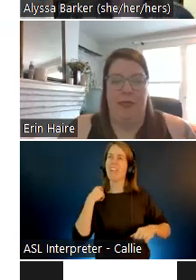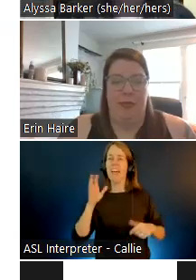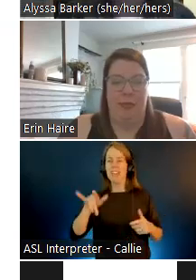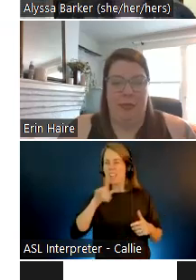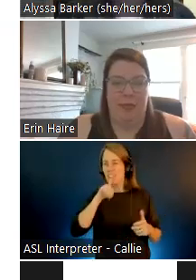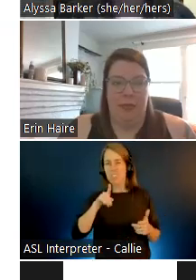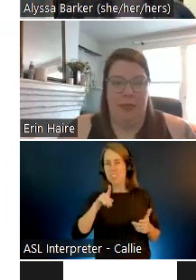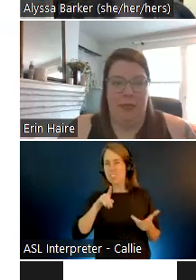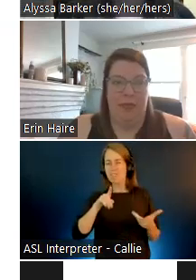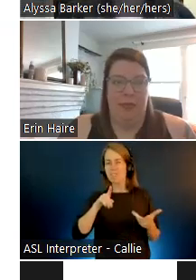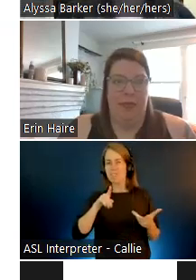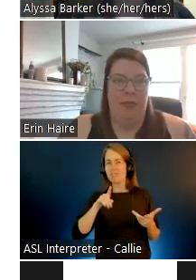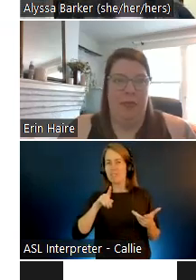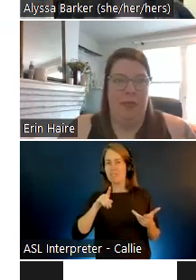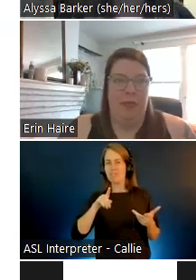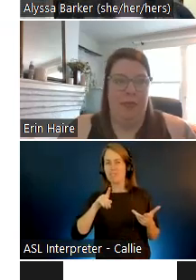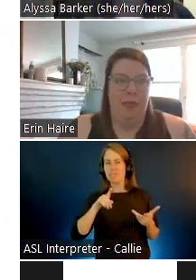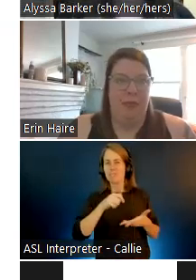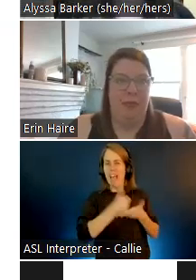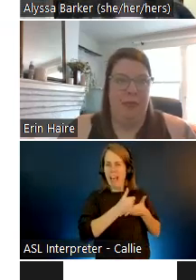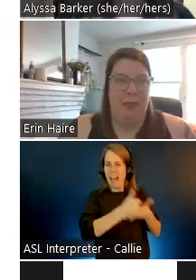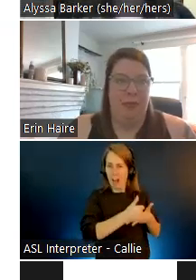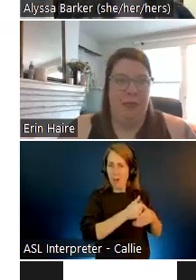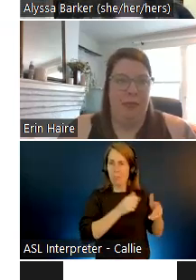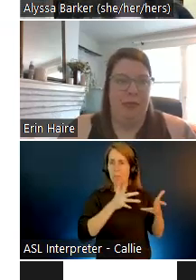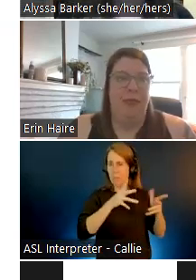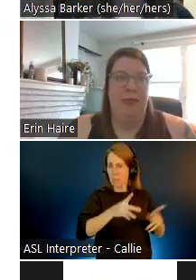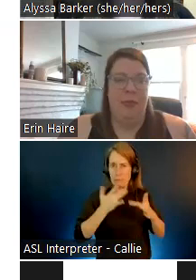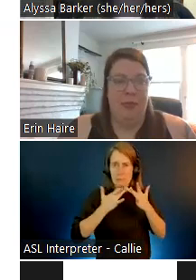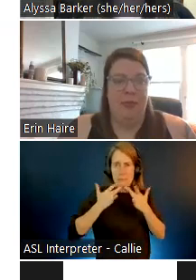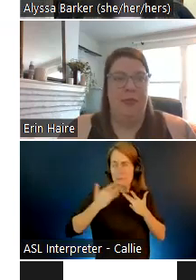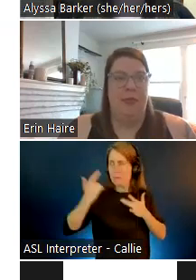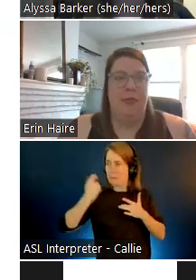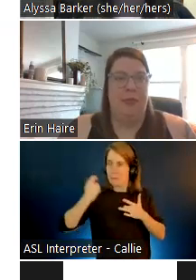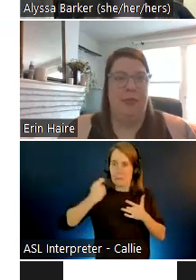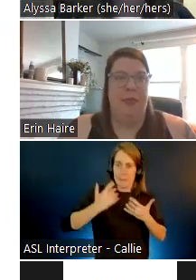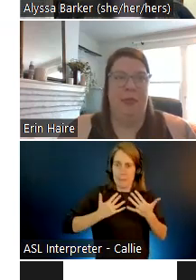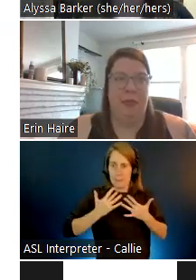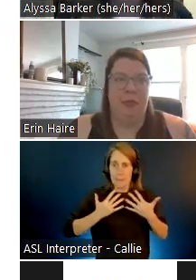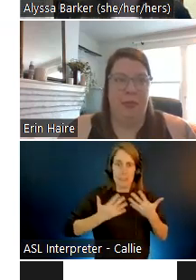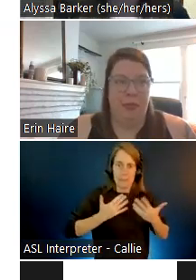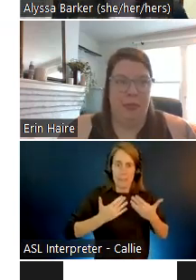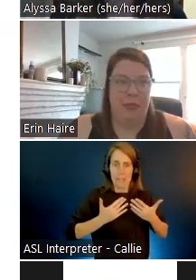who's kind of living paycheck to paycheck to manage their funds you know um sometimes the